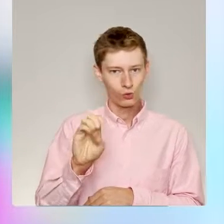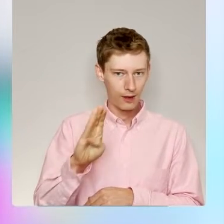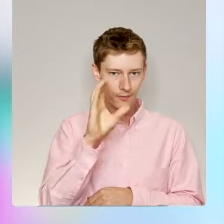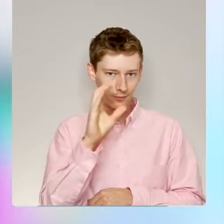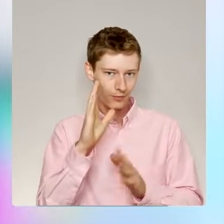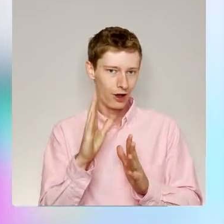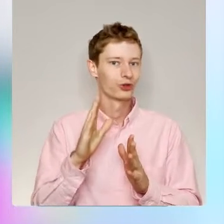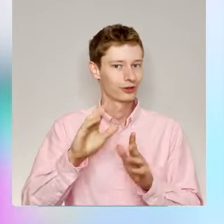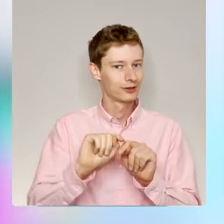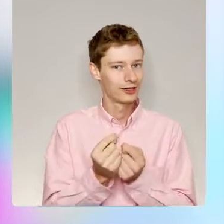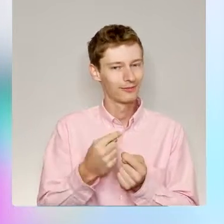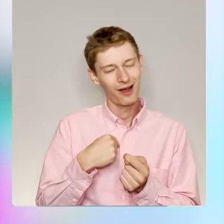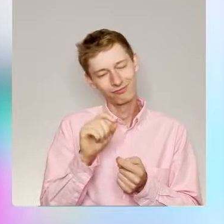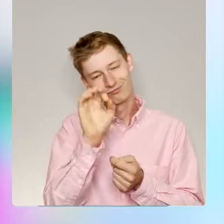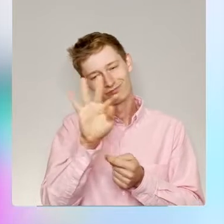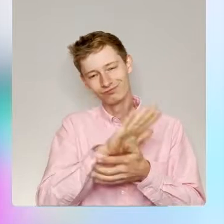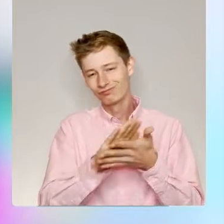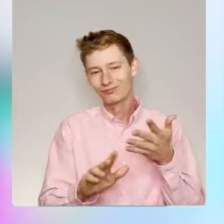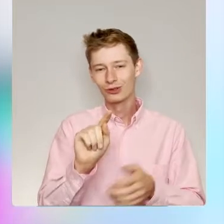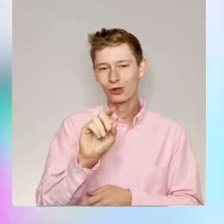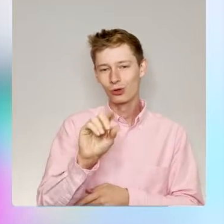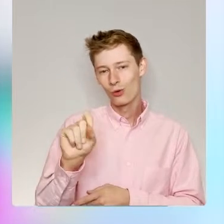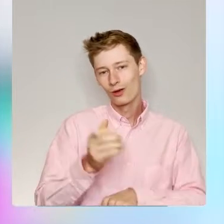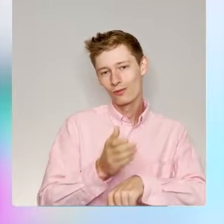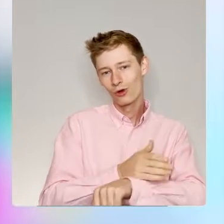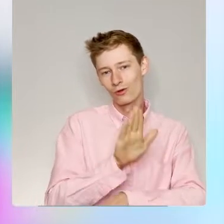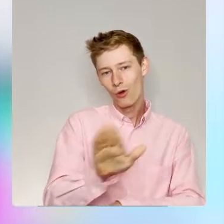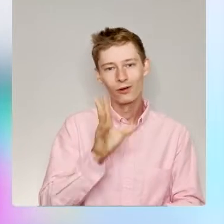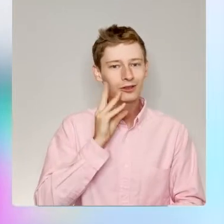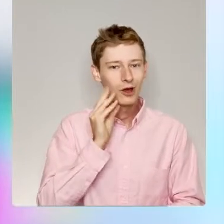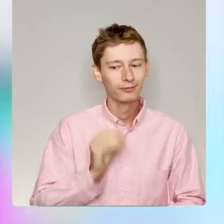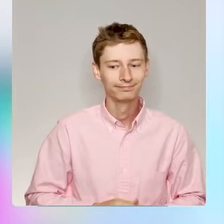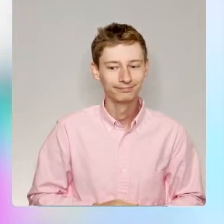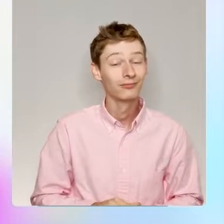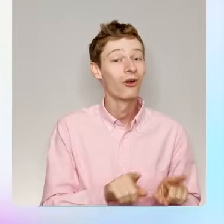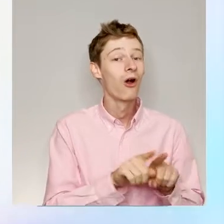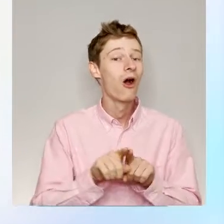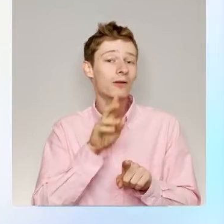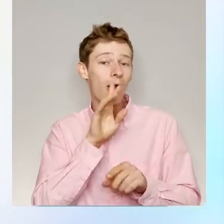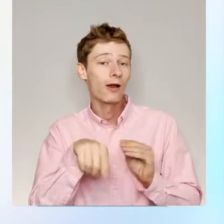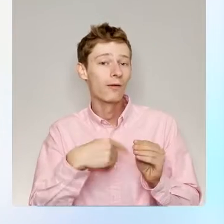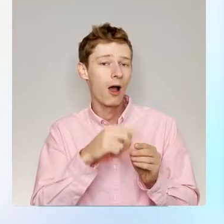to supercharge your creation of great WebXR experiences. I'll also be talking about